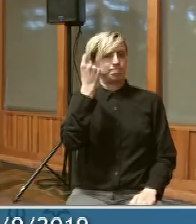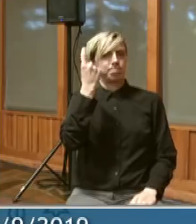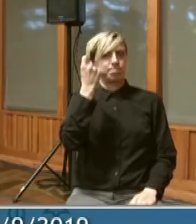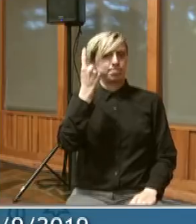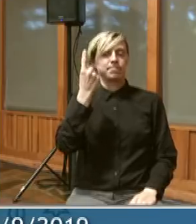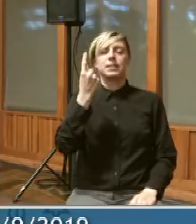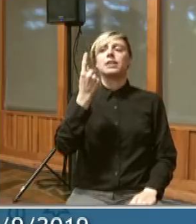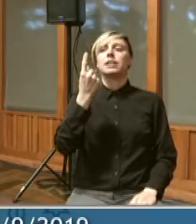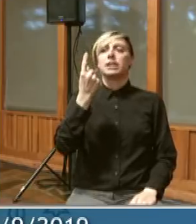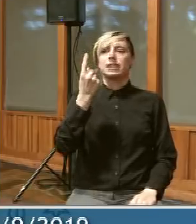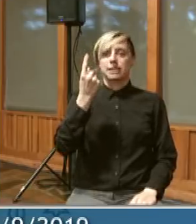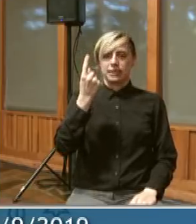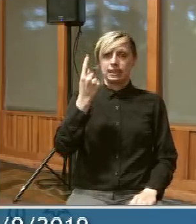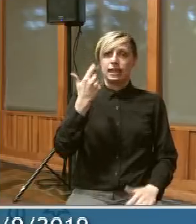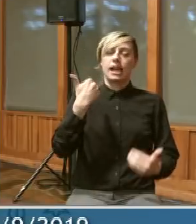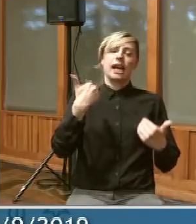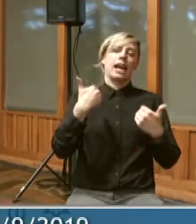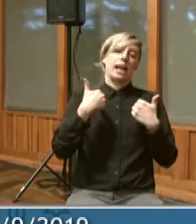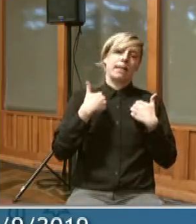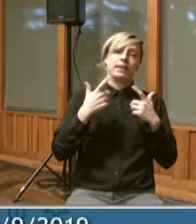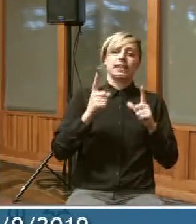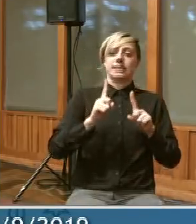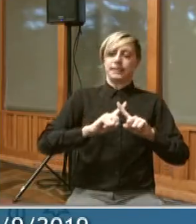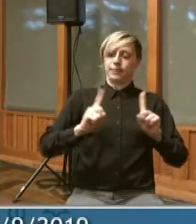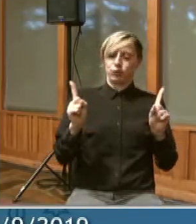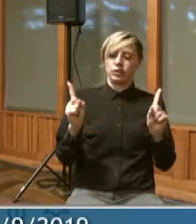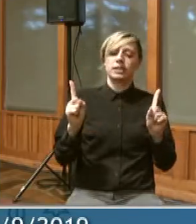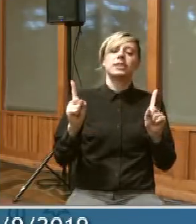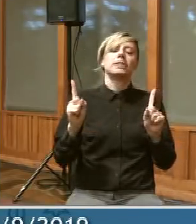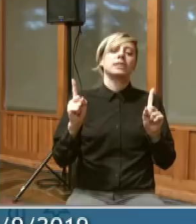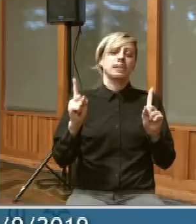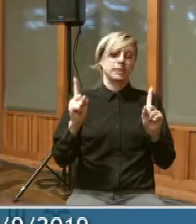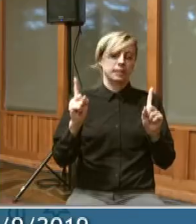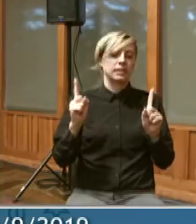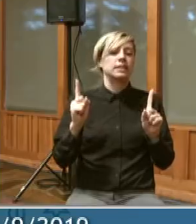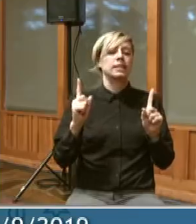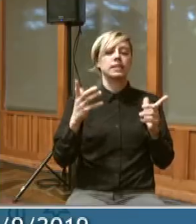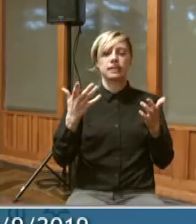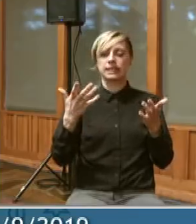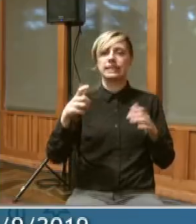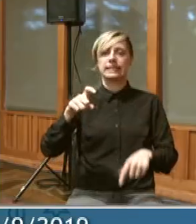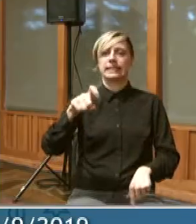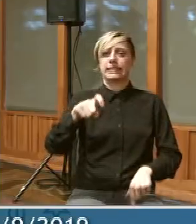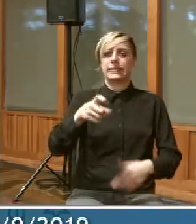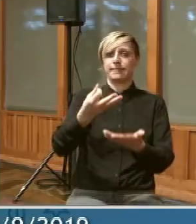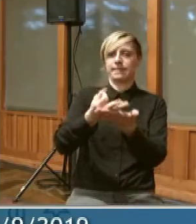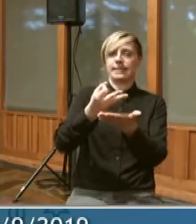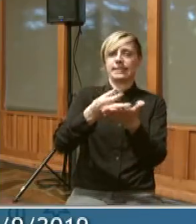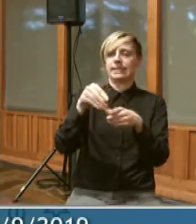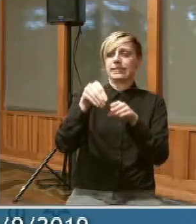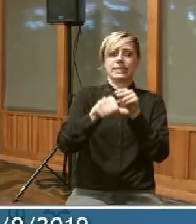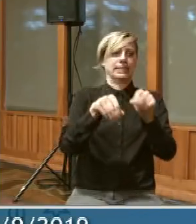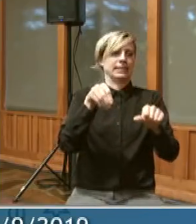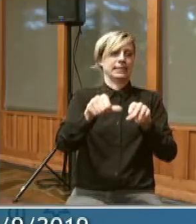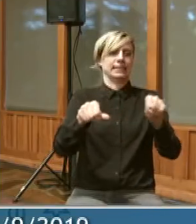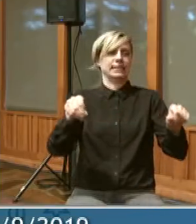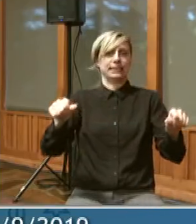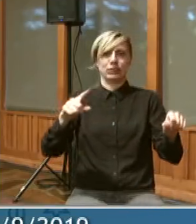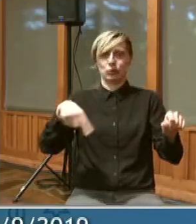I UNDERSTAND THAT IT IS A DIFFICULT PROCESS AND I UNDERSTAND THAT THERE ARE A LOT OF DIFFERENT FACTORS THAT REALLY